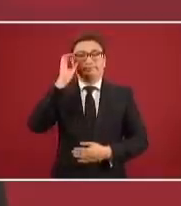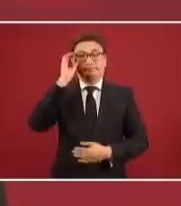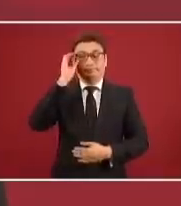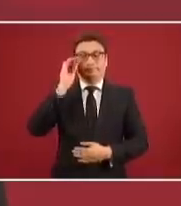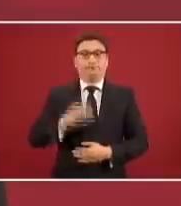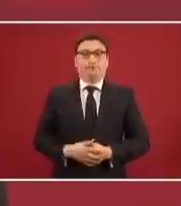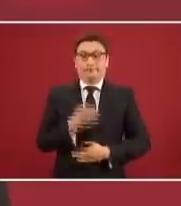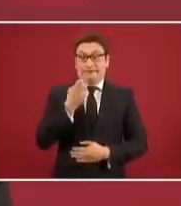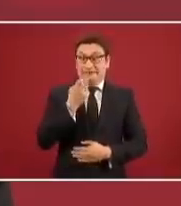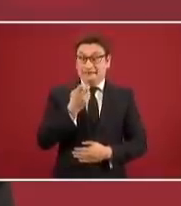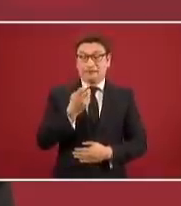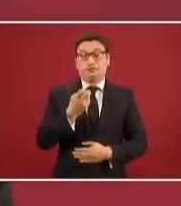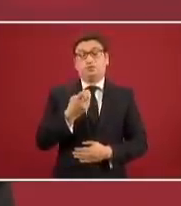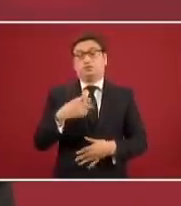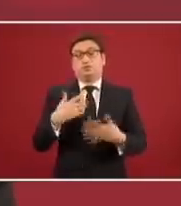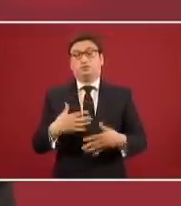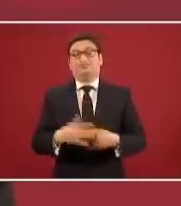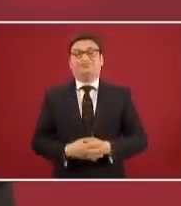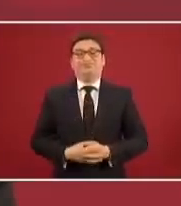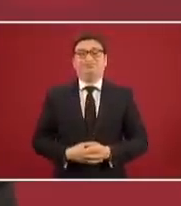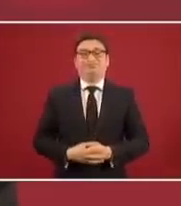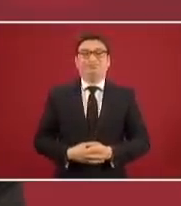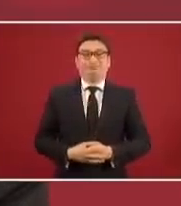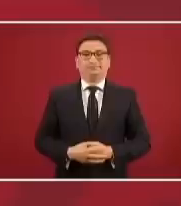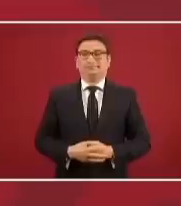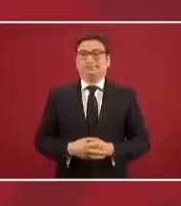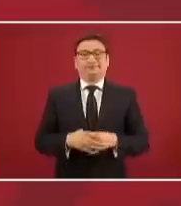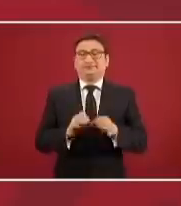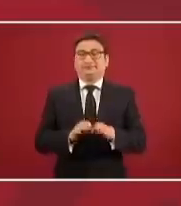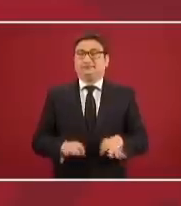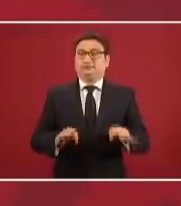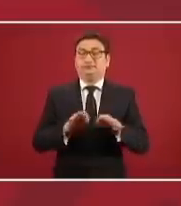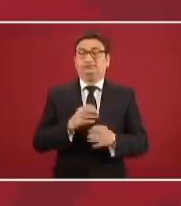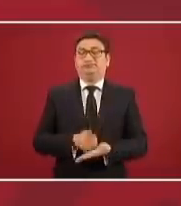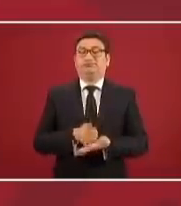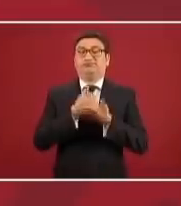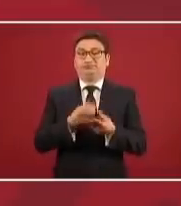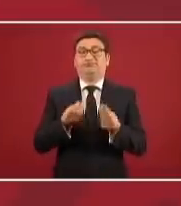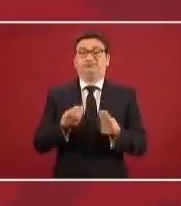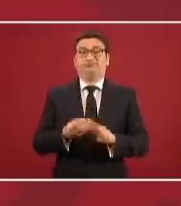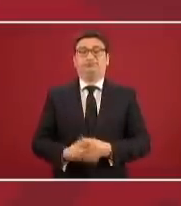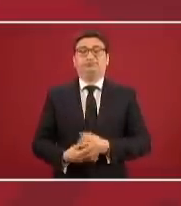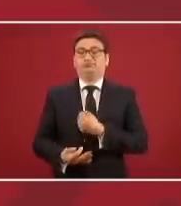identify by the speed of which He speaks that the one on